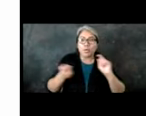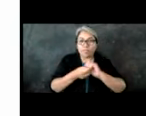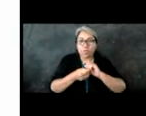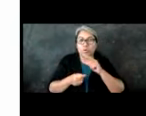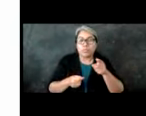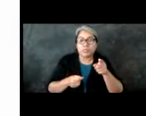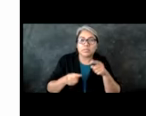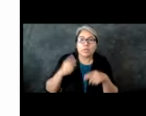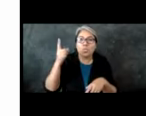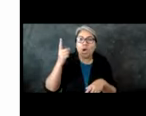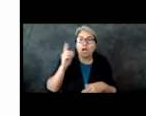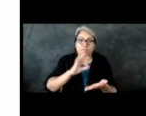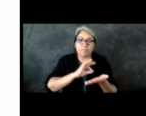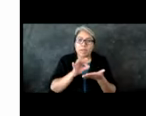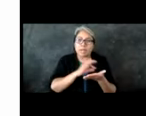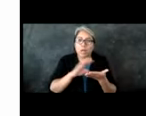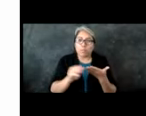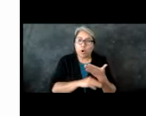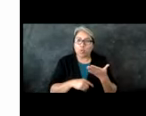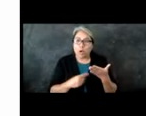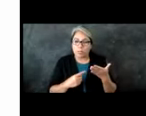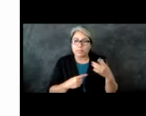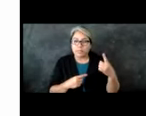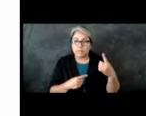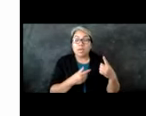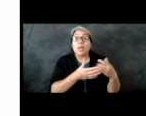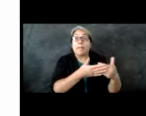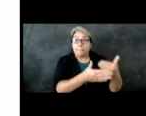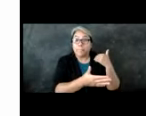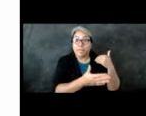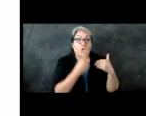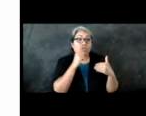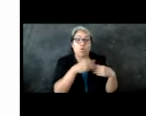summer, the governor and the legislative body, they passed